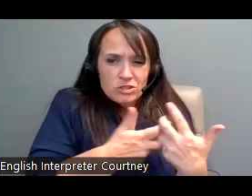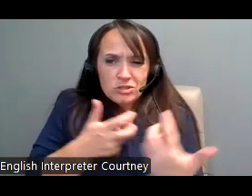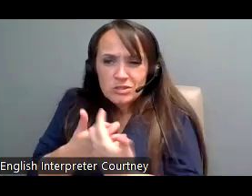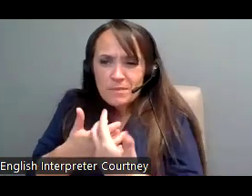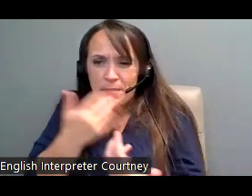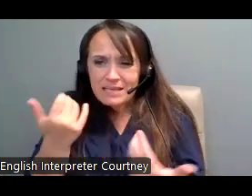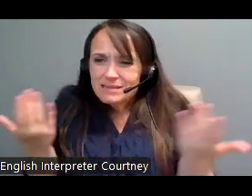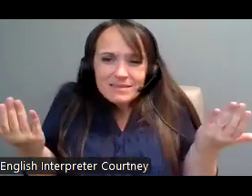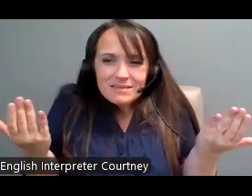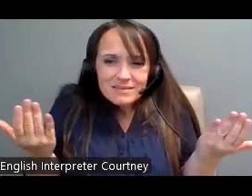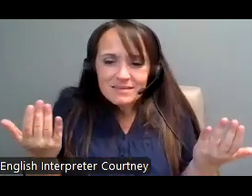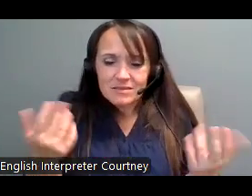Anna maria, I will take this